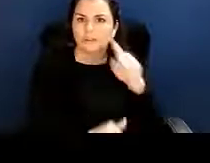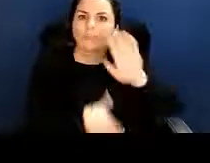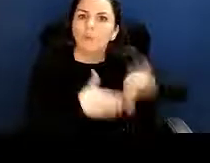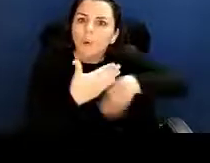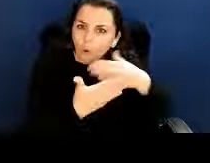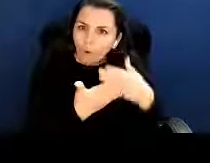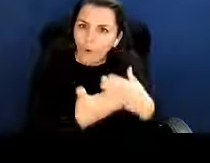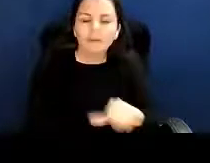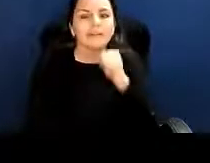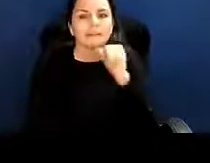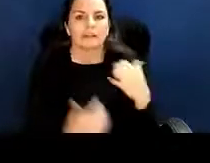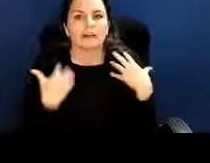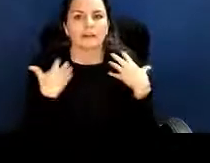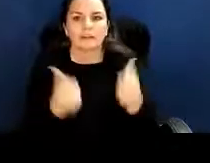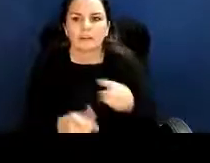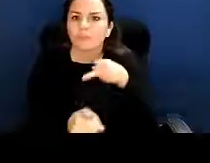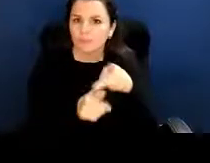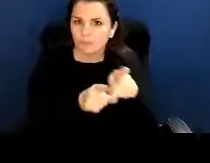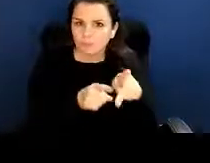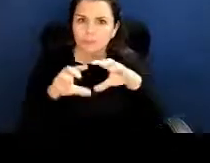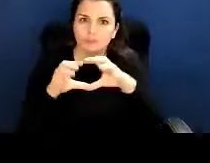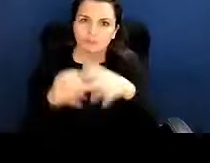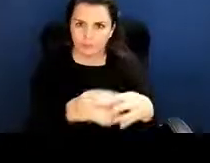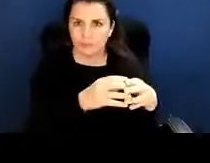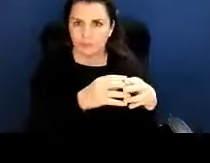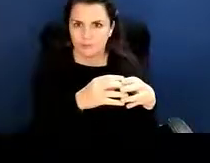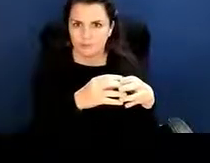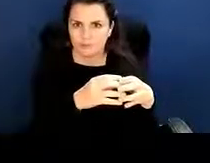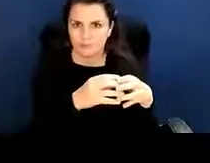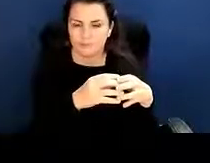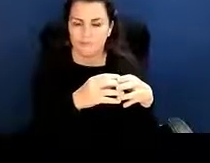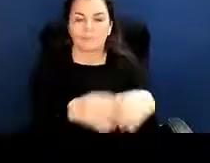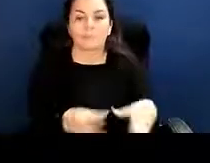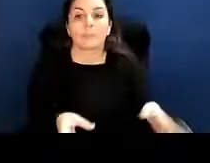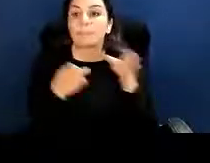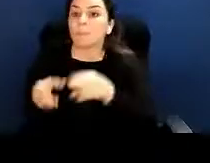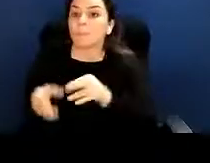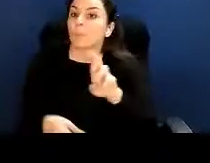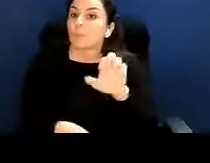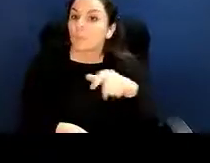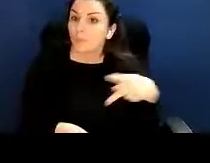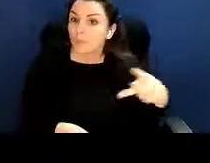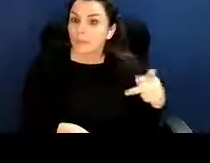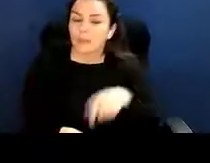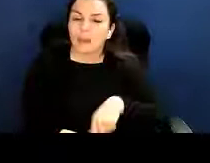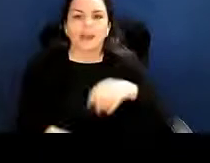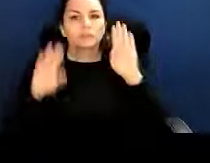professional components of the institution. For the REAP, you would need to look at the total NIH